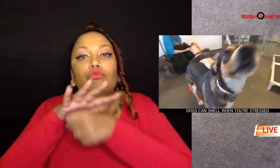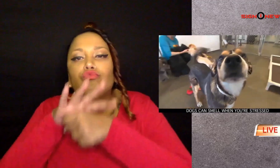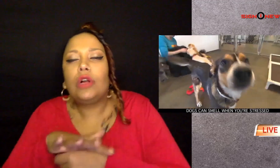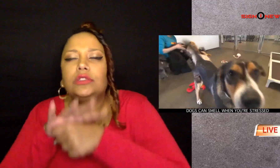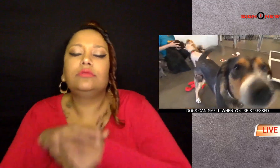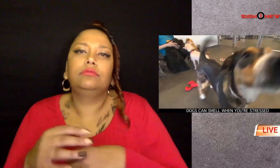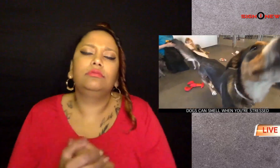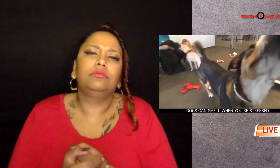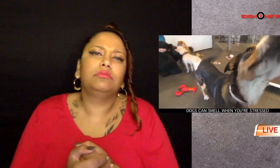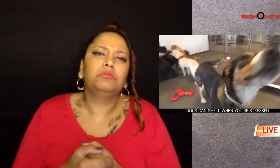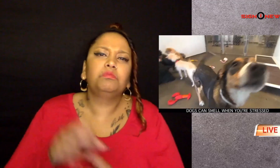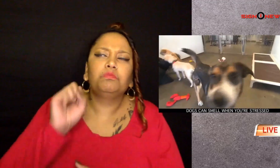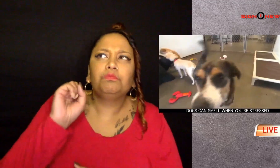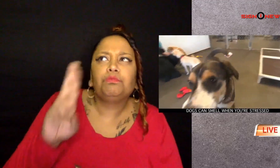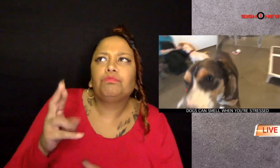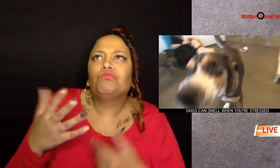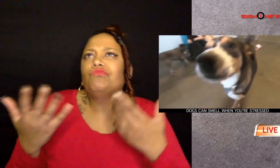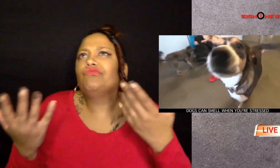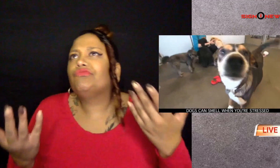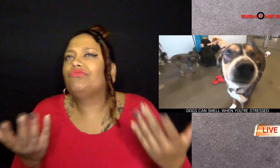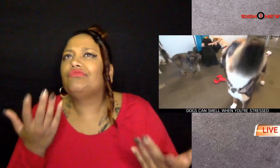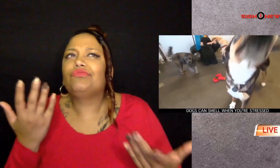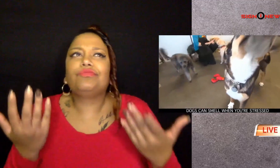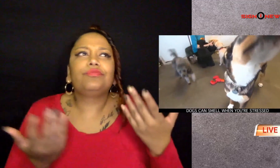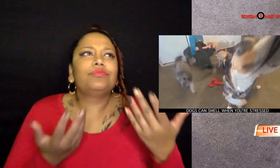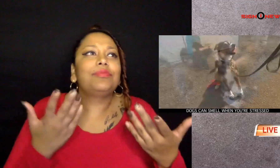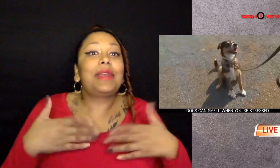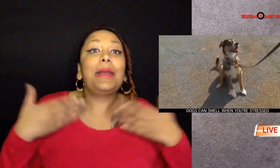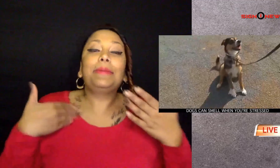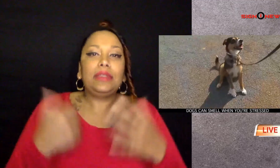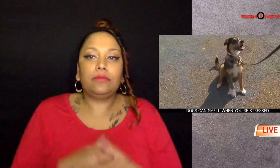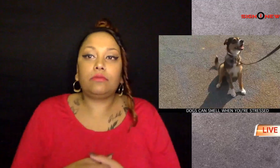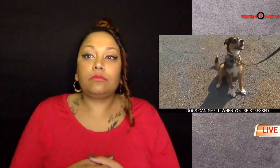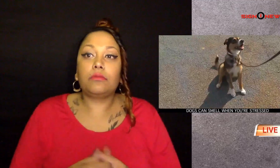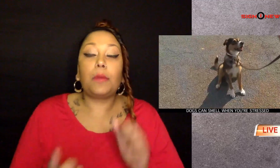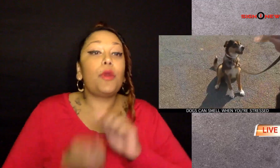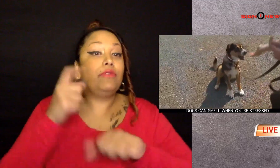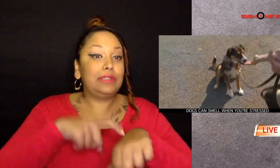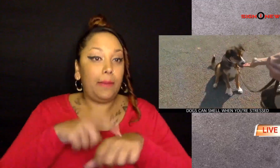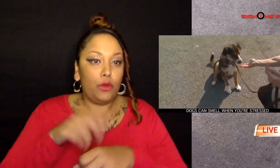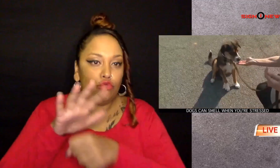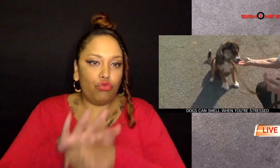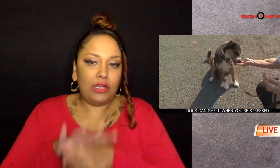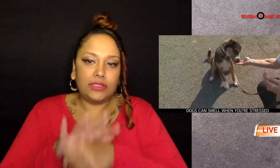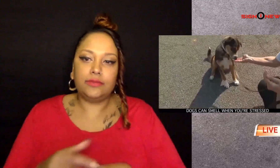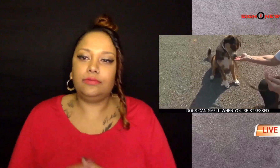so whenever I was feeling stressed or happy most the time it was stressed